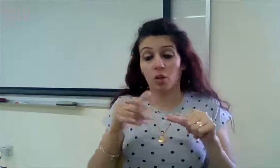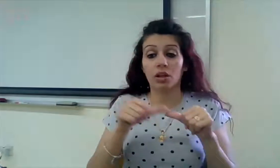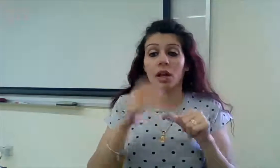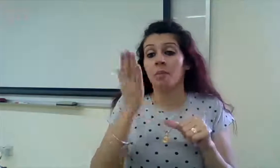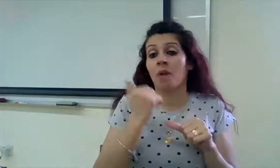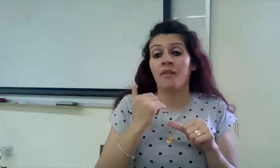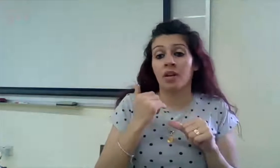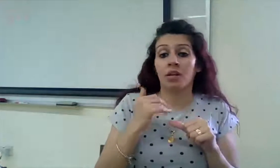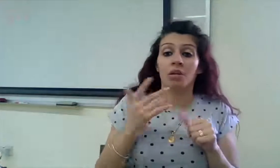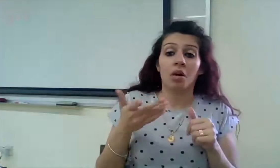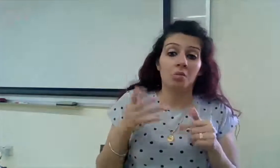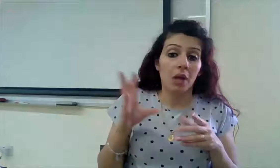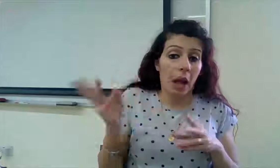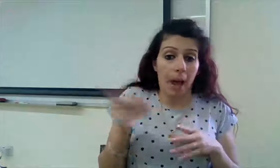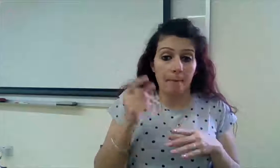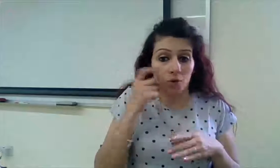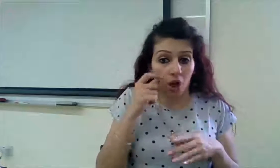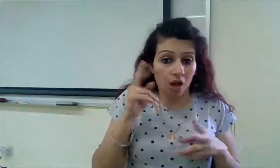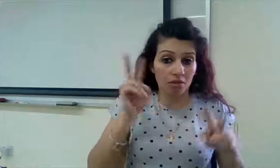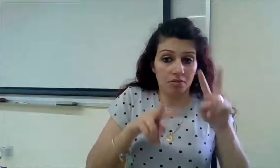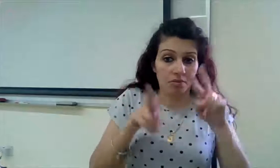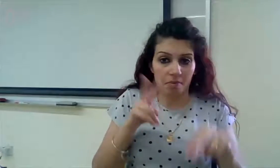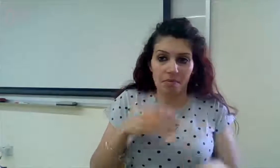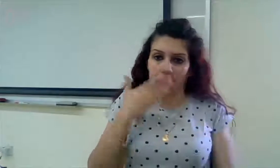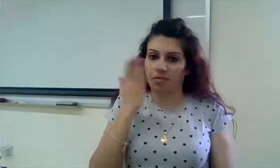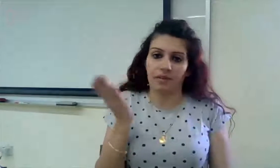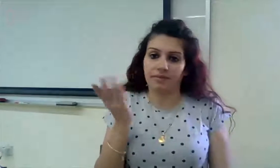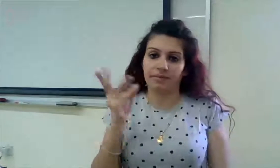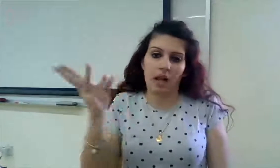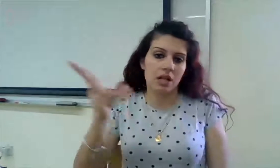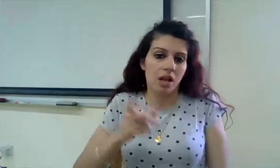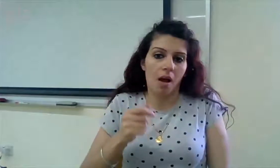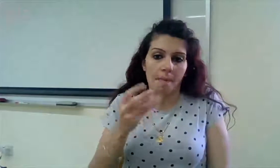regards to accessibility frankly speaking we are working with our partner